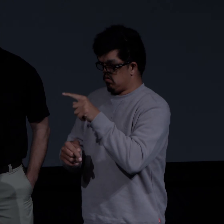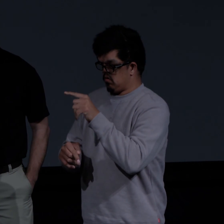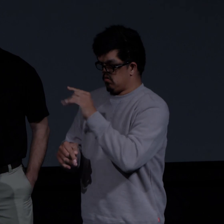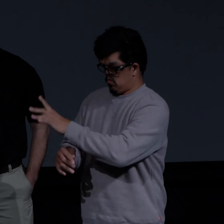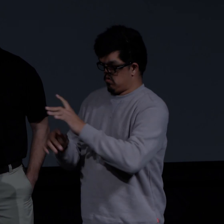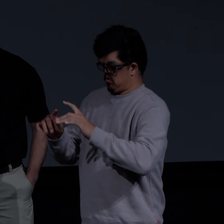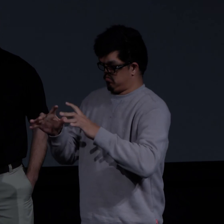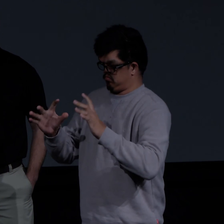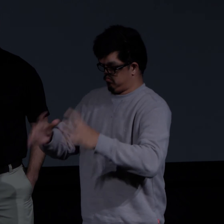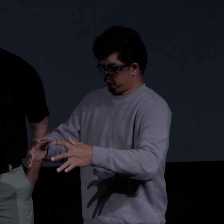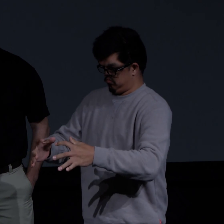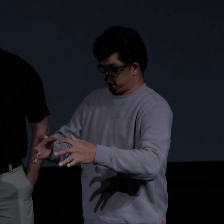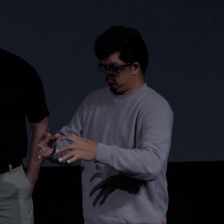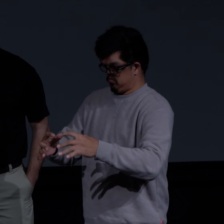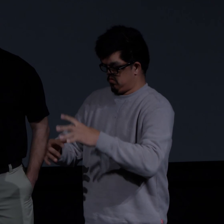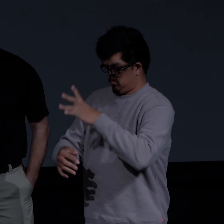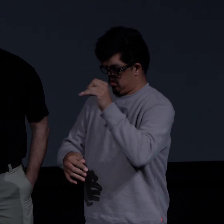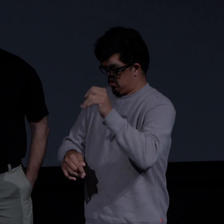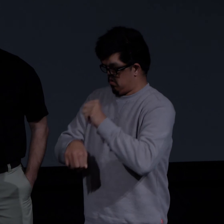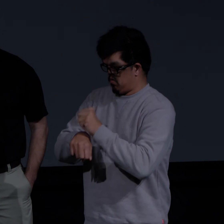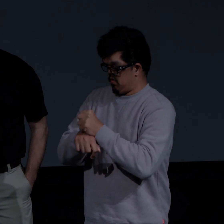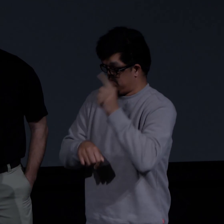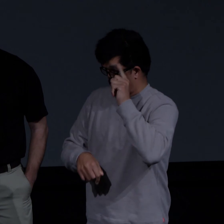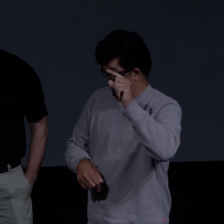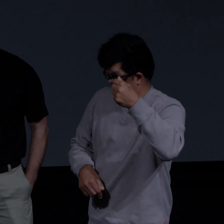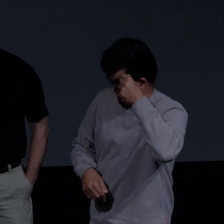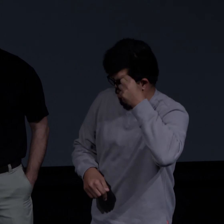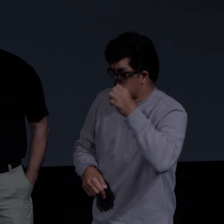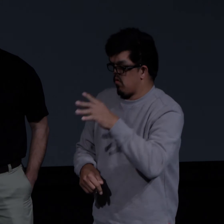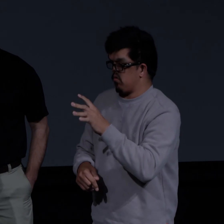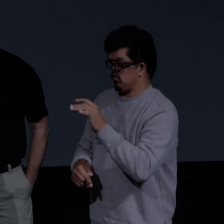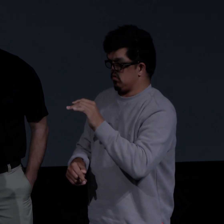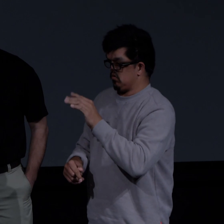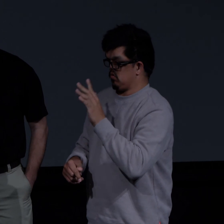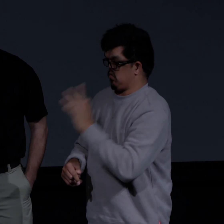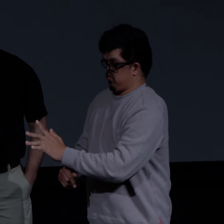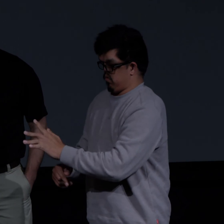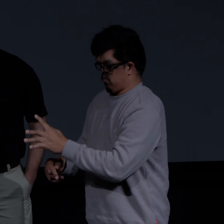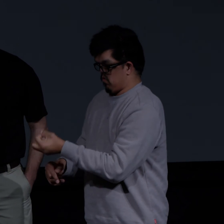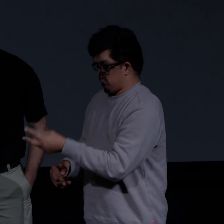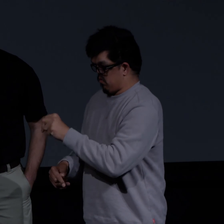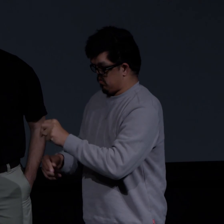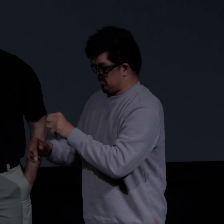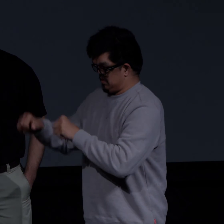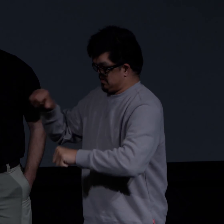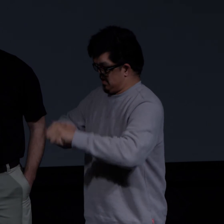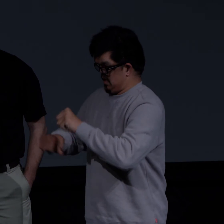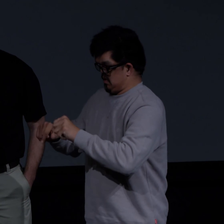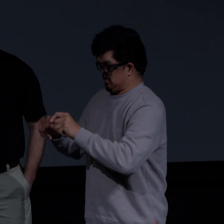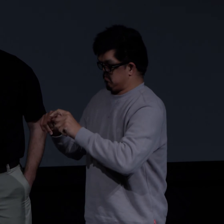I have two questions.